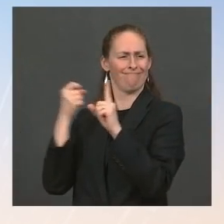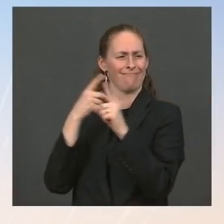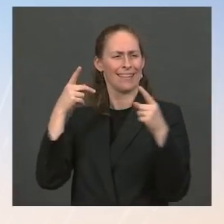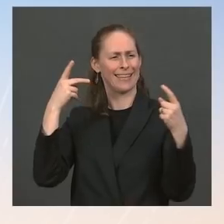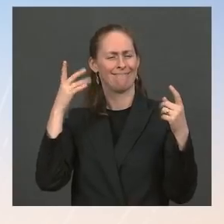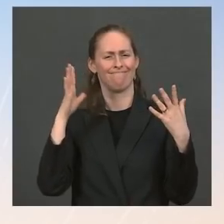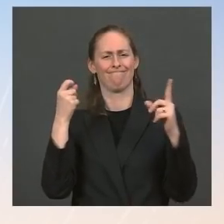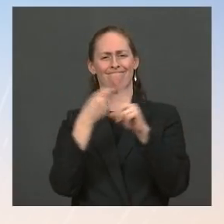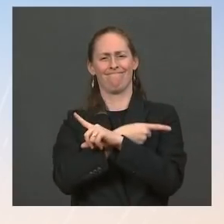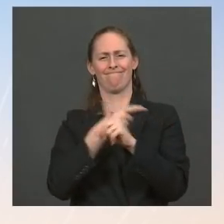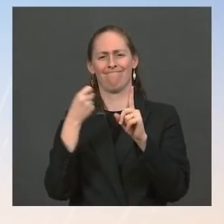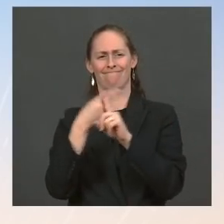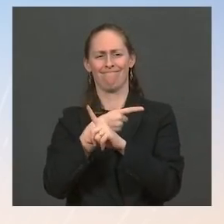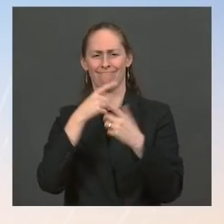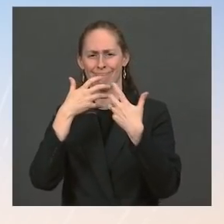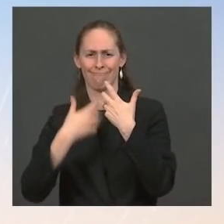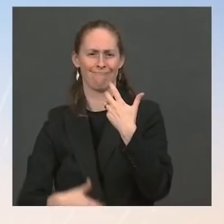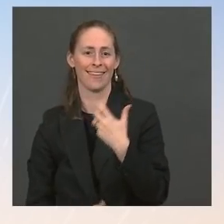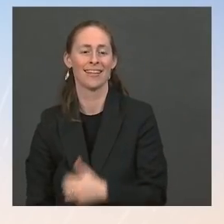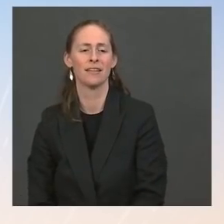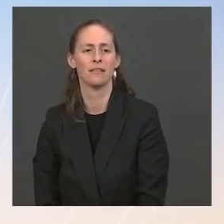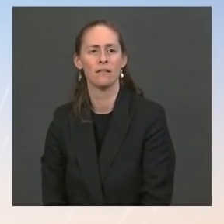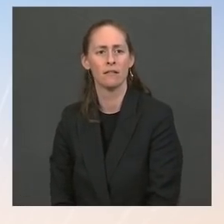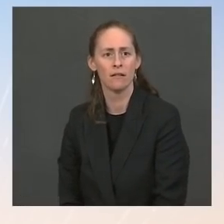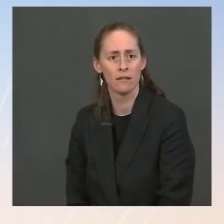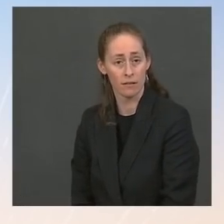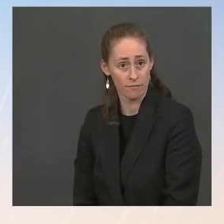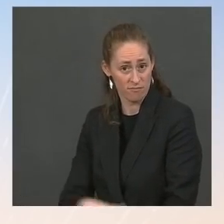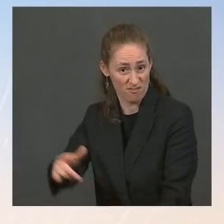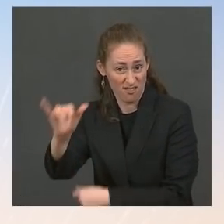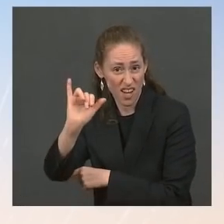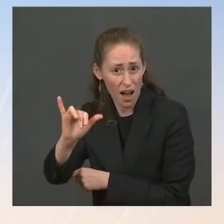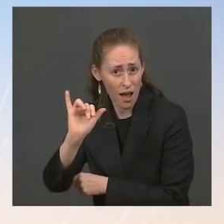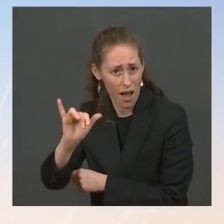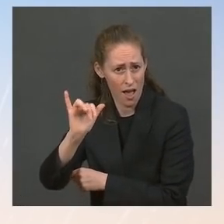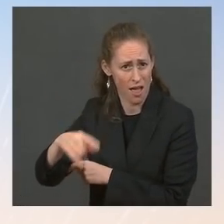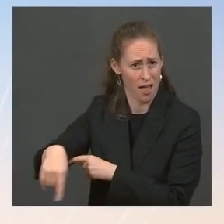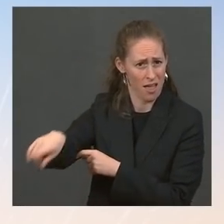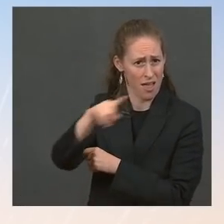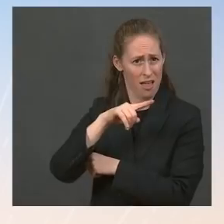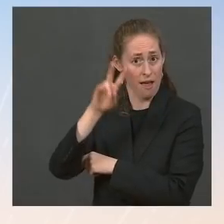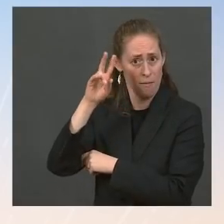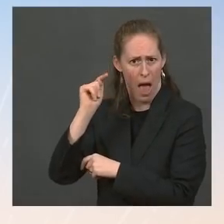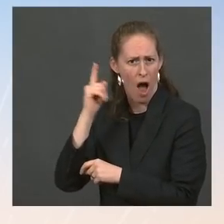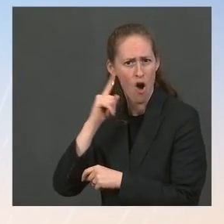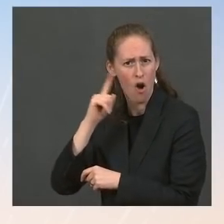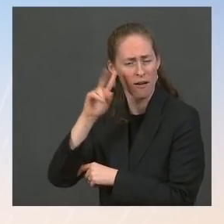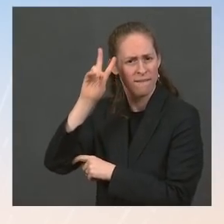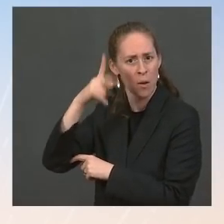that the Vice President or key members of her staff are unhappy? Ms. Psaki: Here's what I know, Peter: